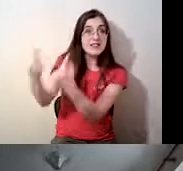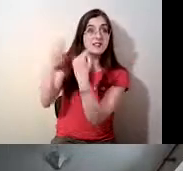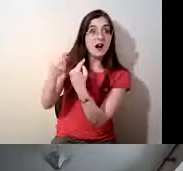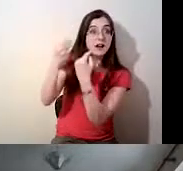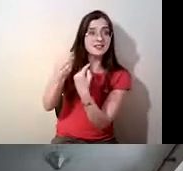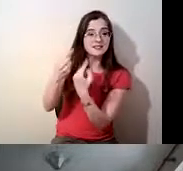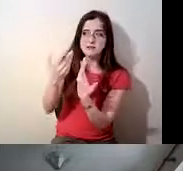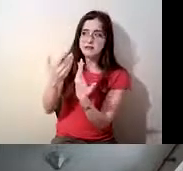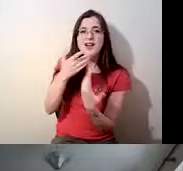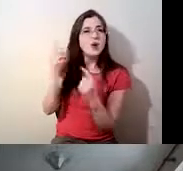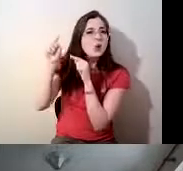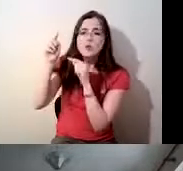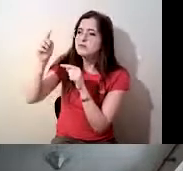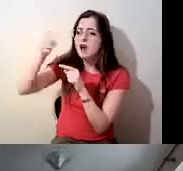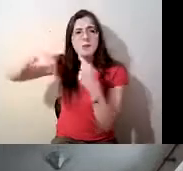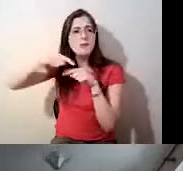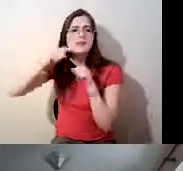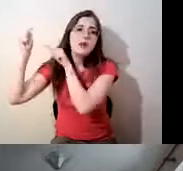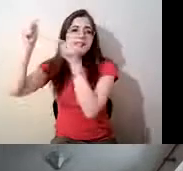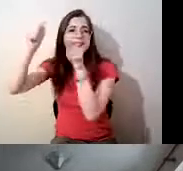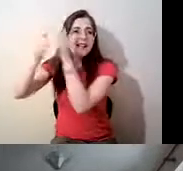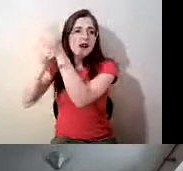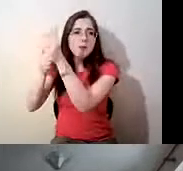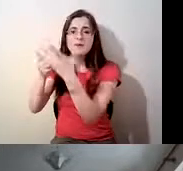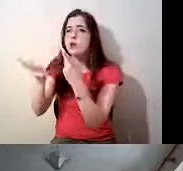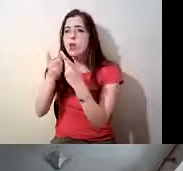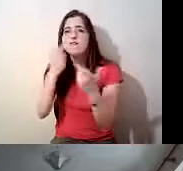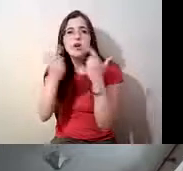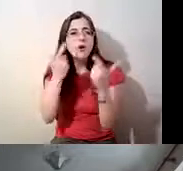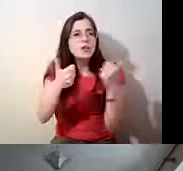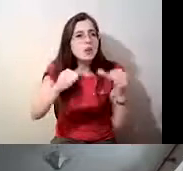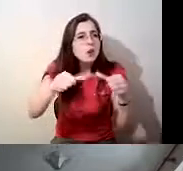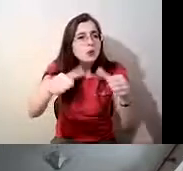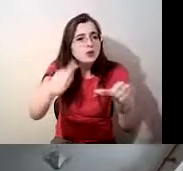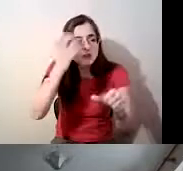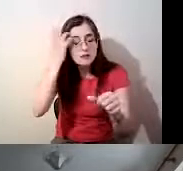you know like looking for alternative solutions and acknowledging the disabled people need to use